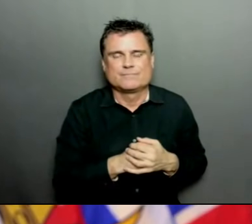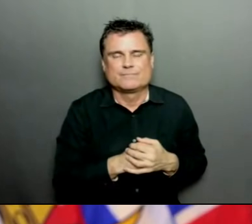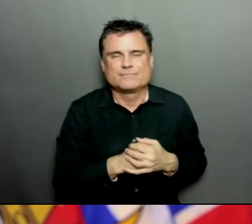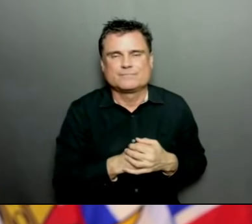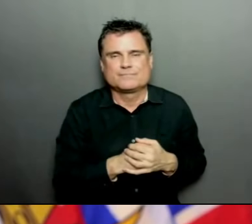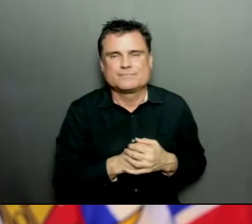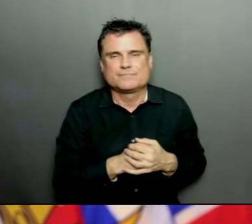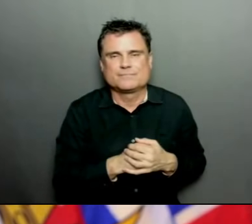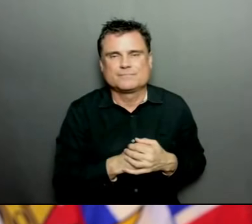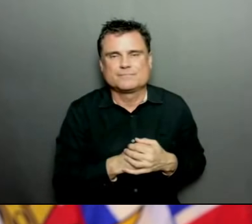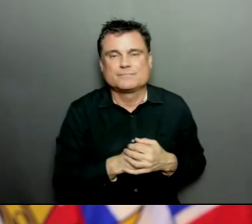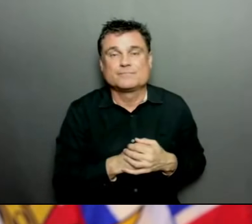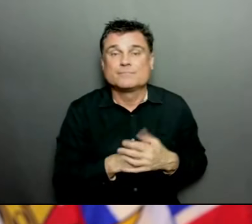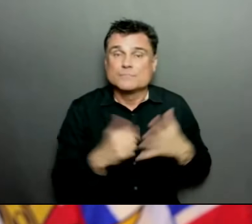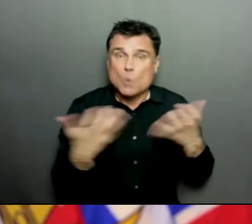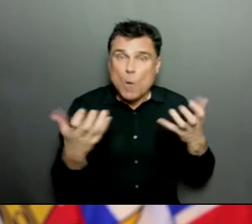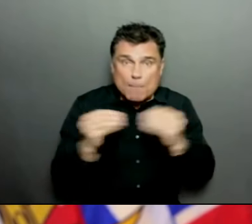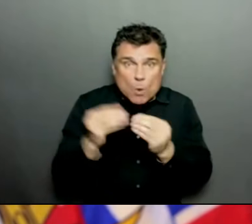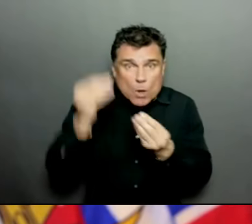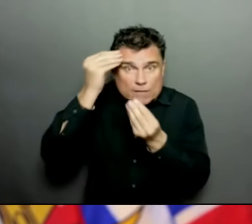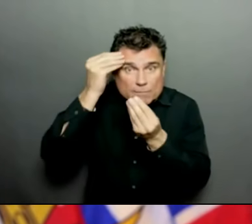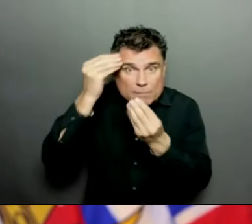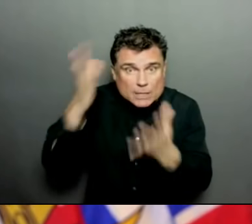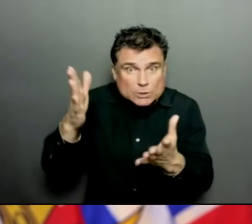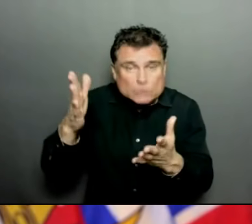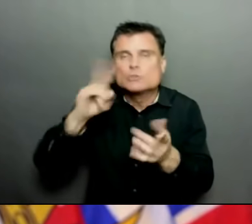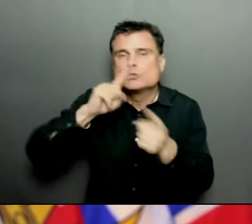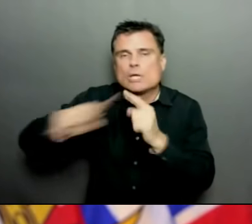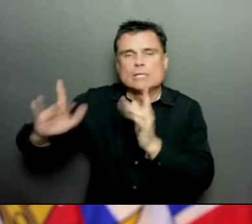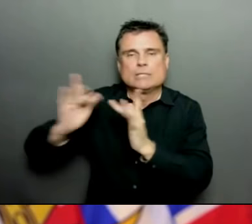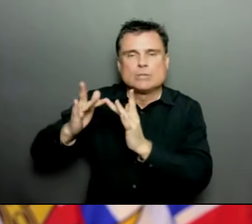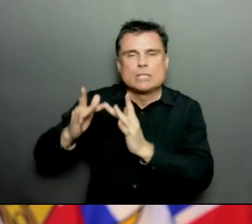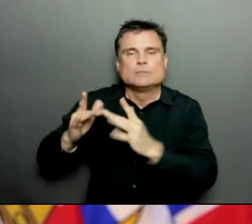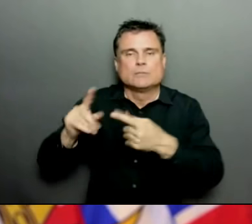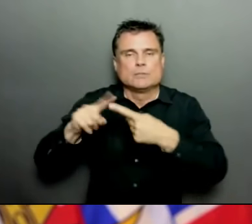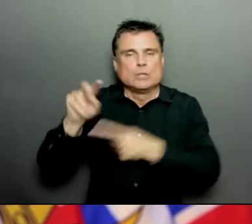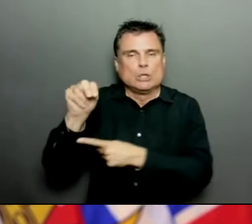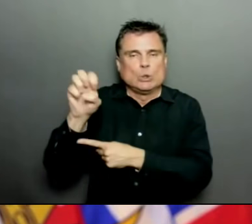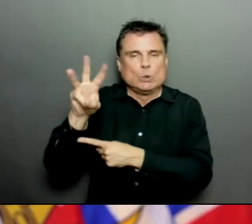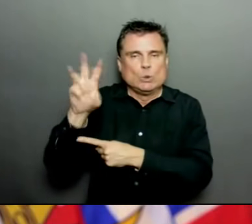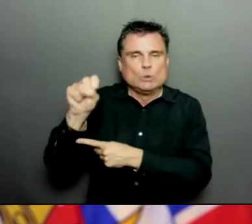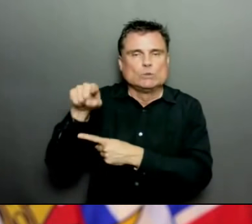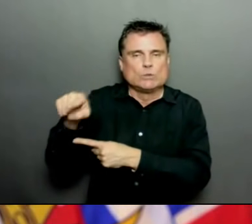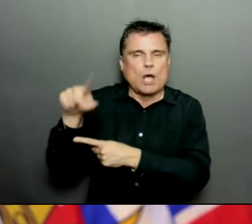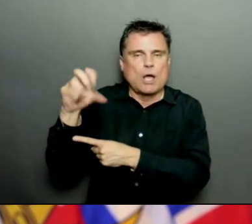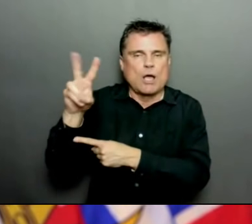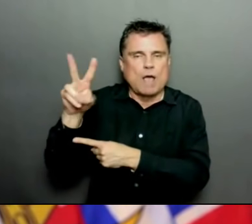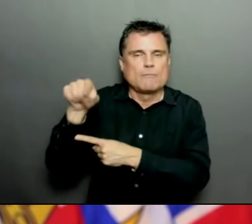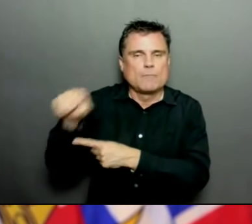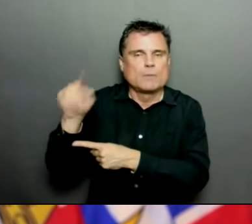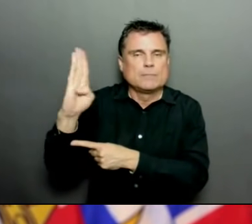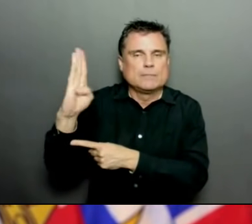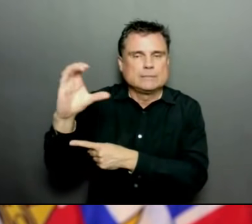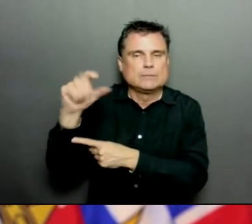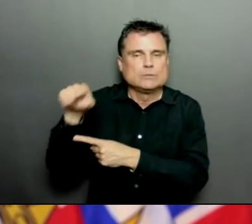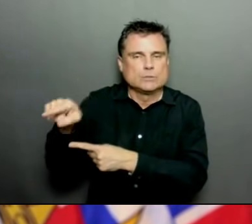but the latest information cases hospitalization outbreaks which you can find@news.gov.bc cases hospitalization outbreaks which you can find@news.gov.bc.ca. For updated provincewide